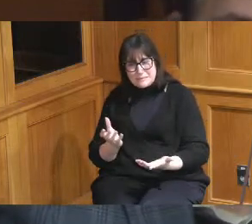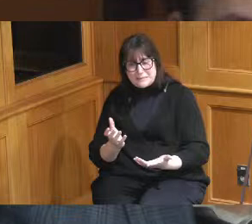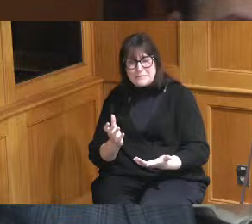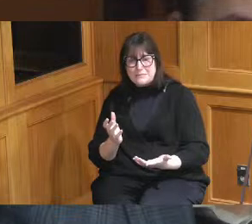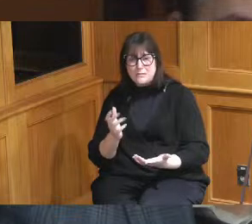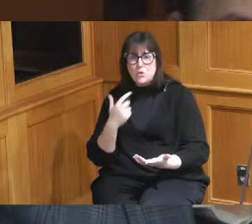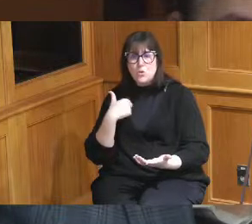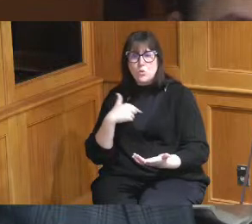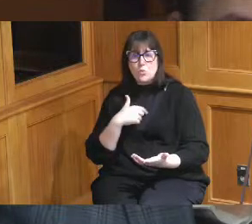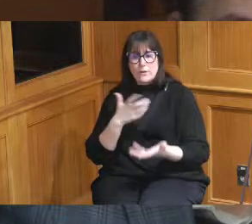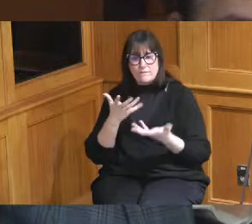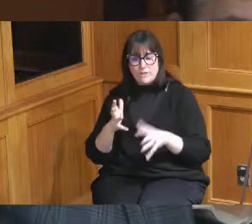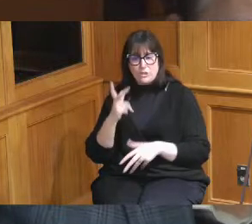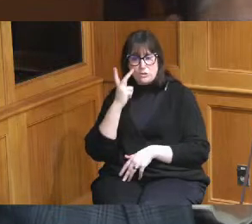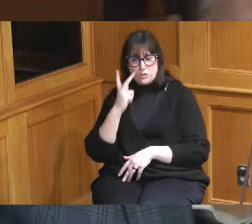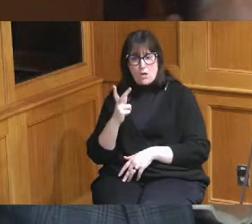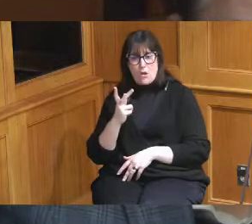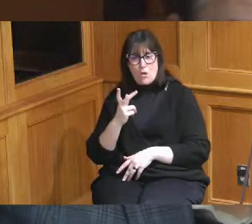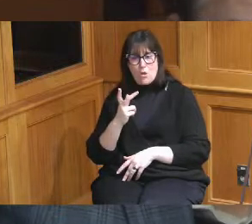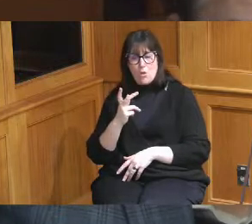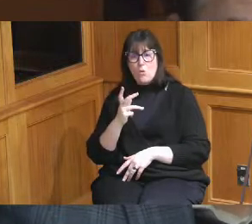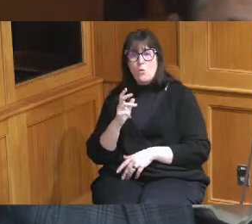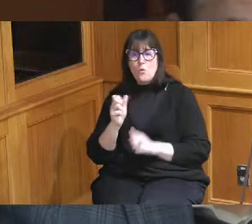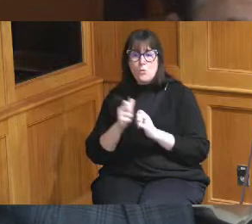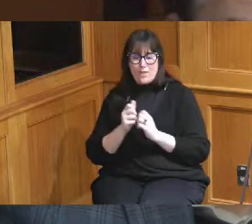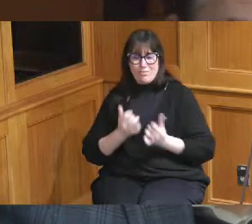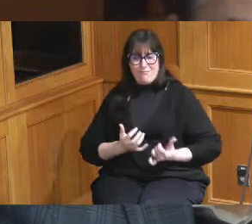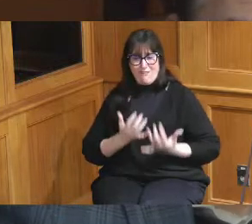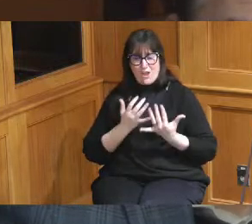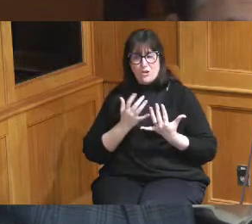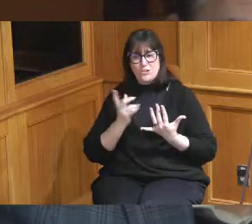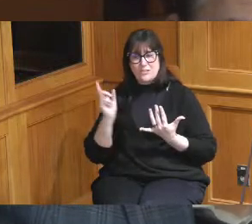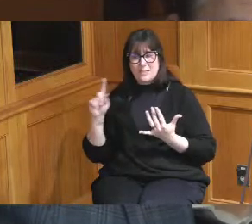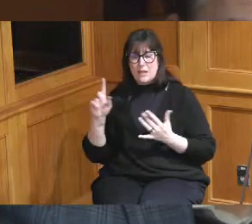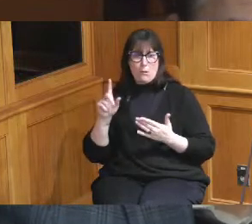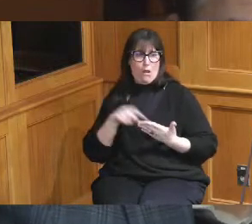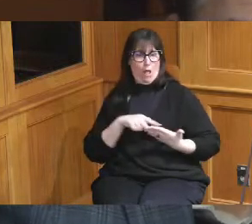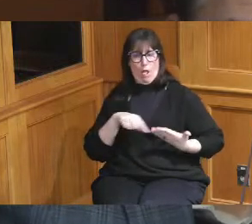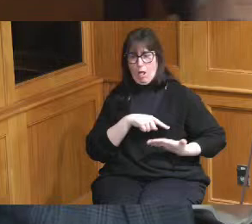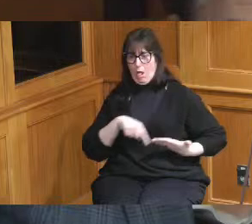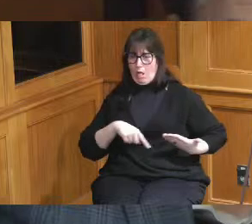that with the wildfires they were cancelling so just want to keep that as part of like you said